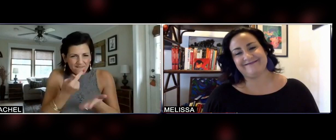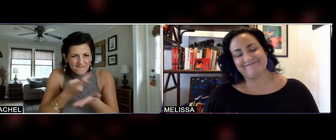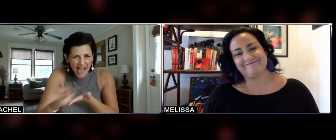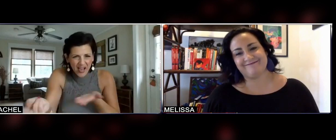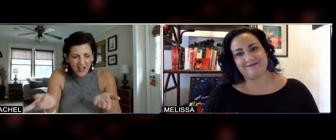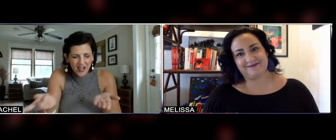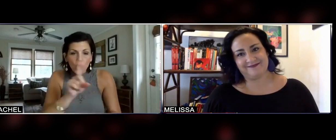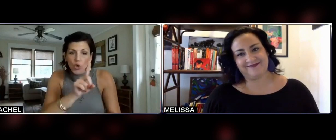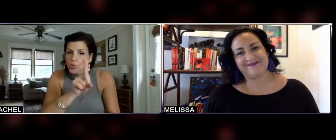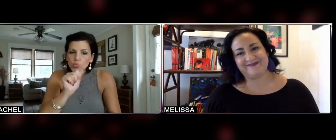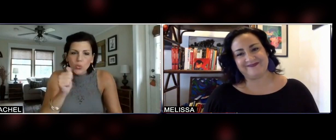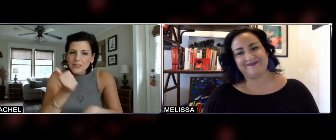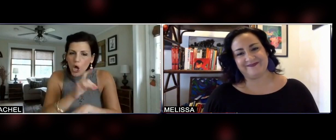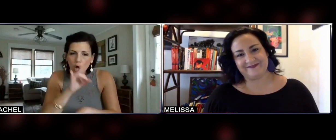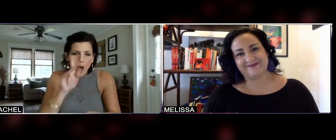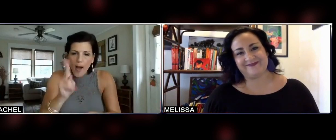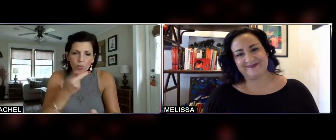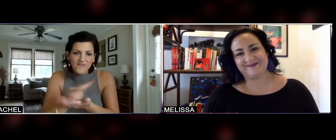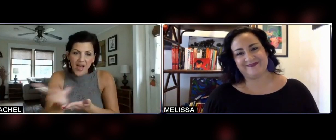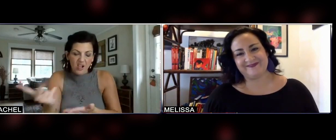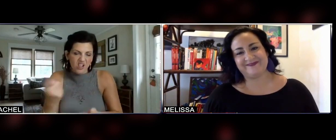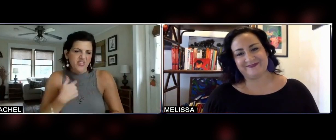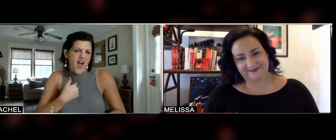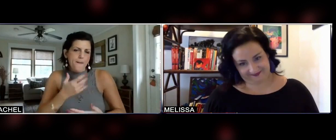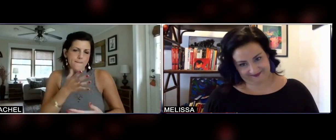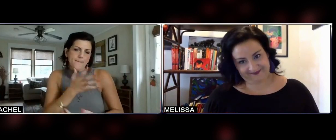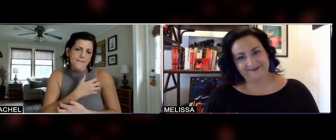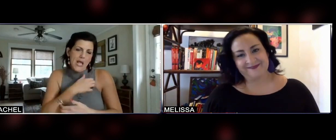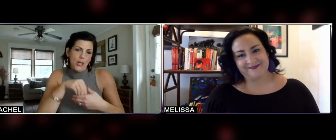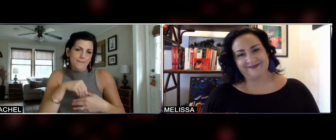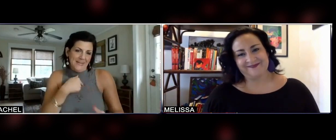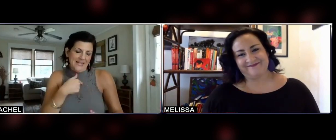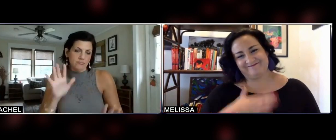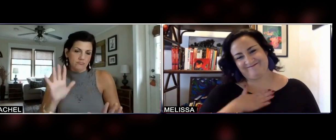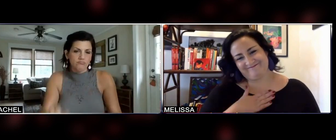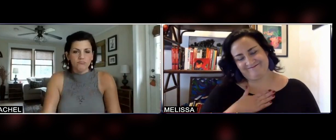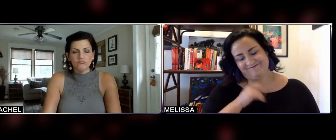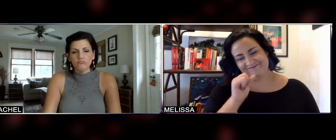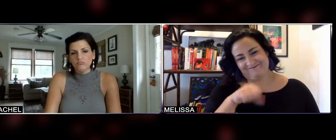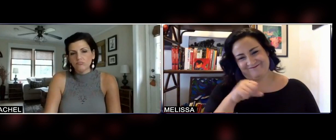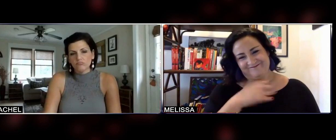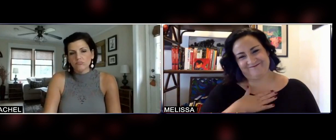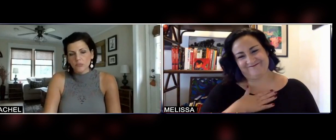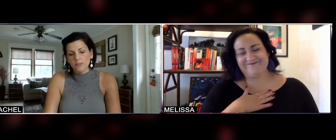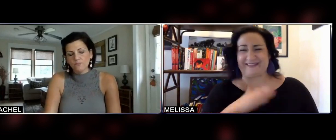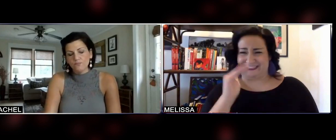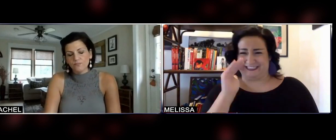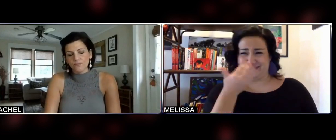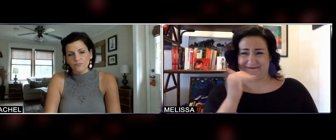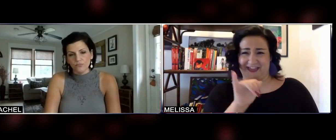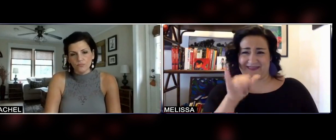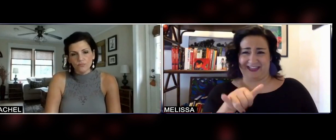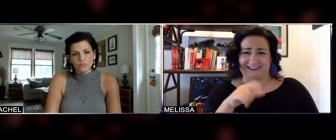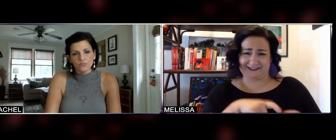She would've failed and you shouldn't be setting her up to fail. That's the mamma bear in me. Aw, that's right.